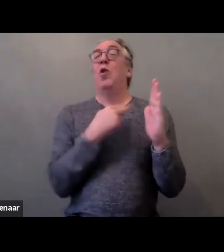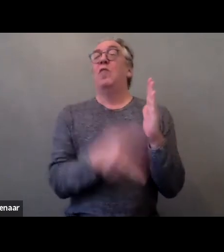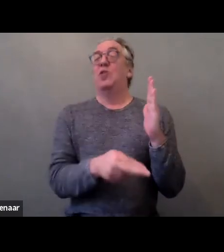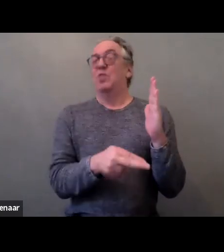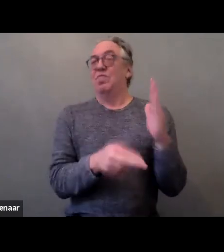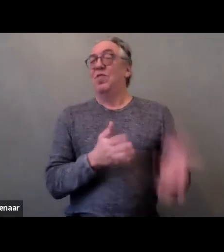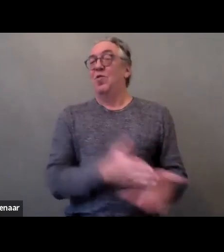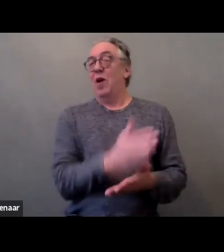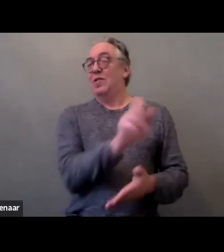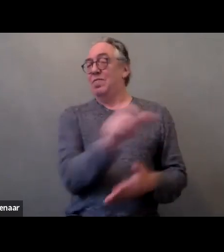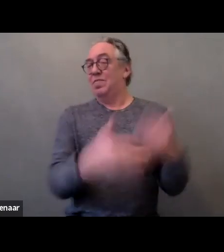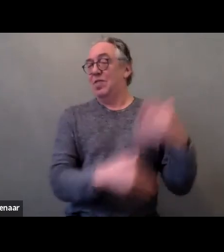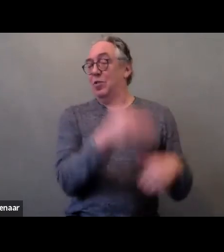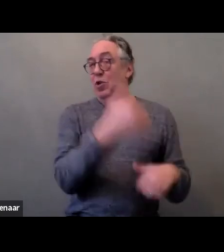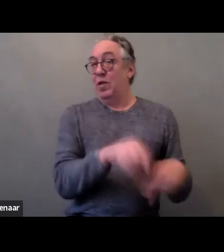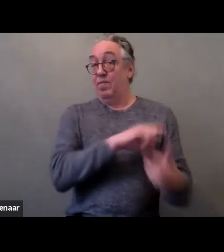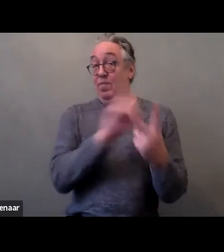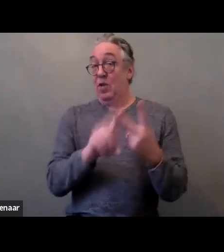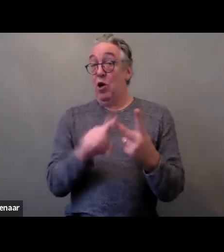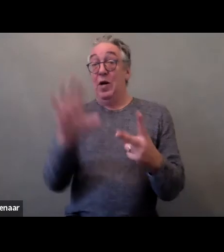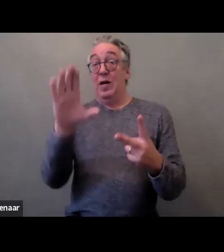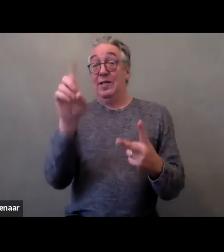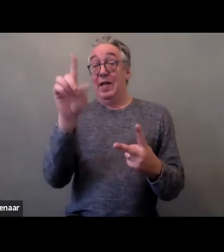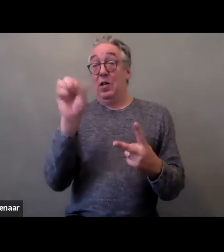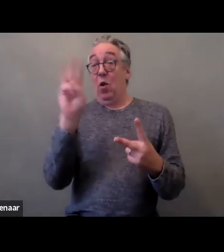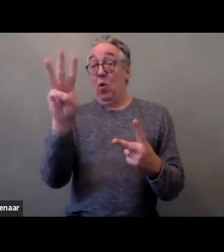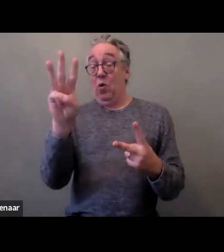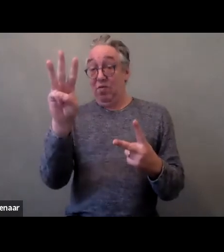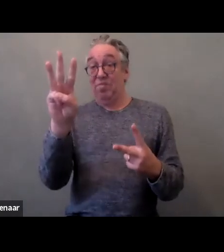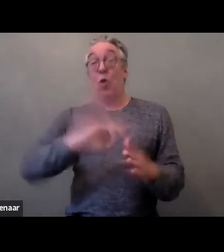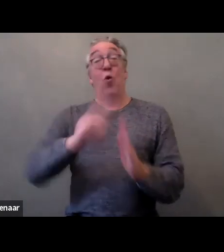the one on the elimination of all forms of discrimination against women,